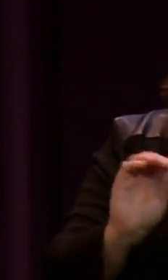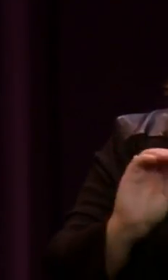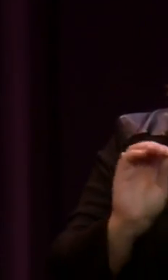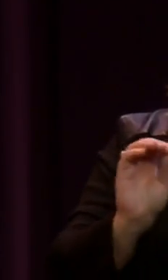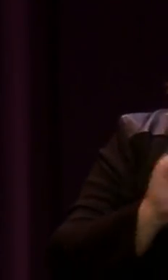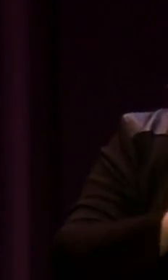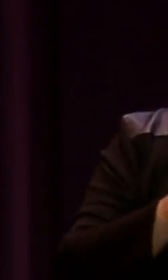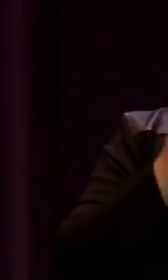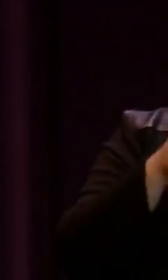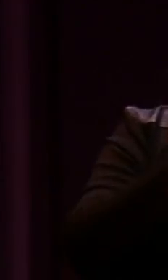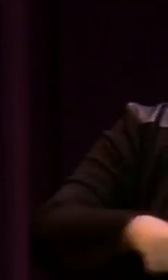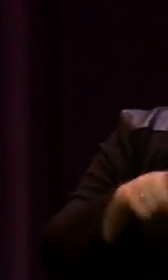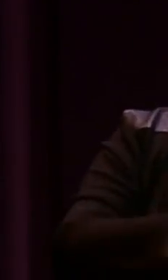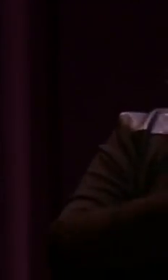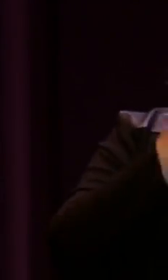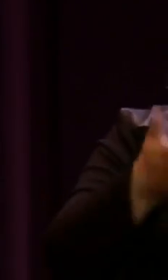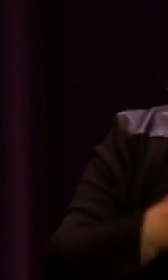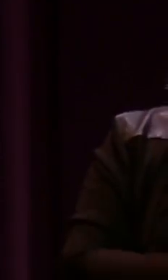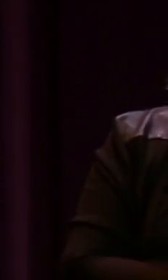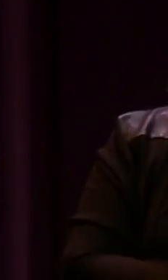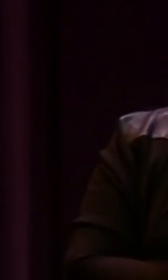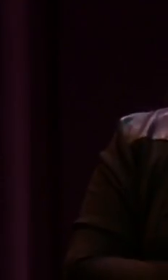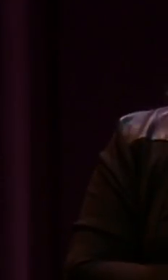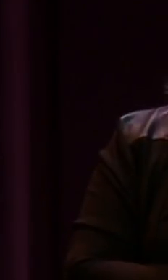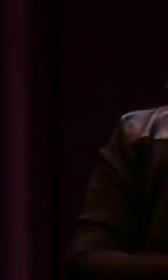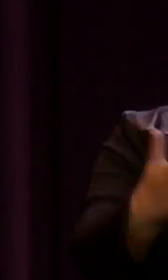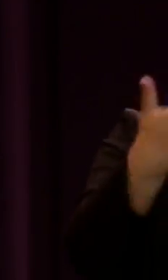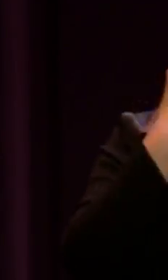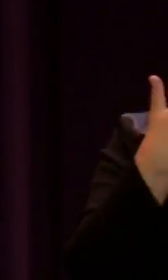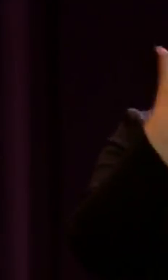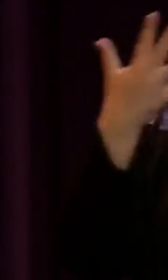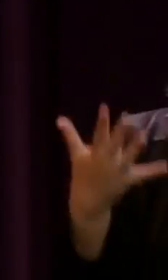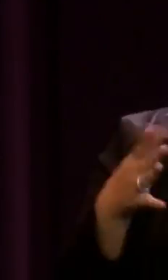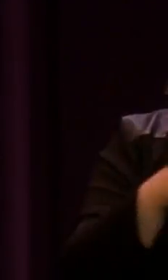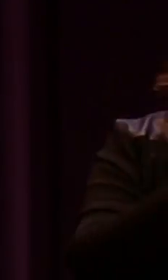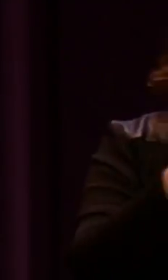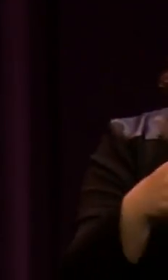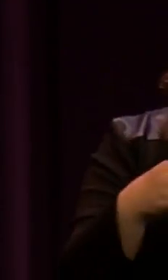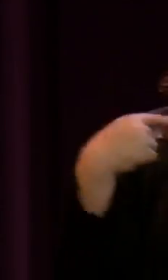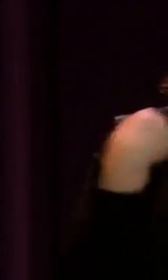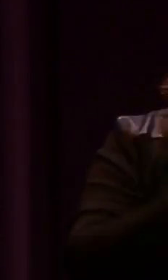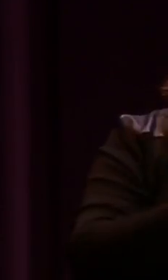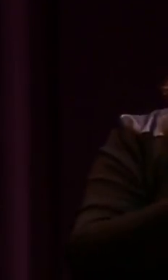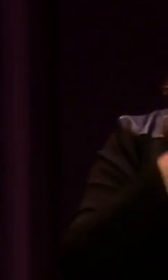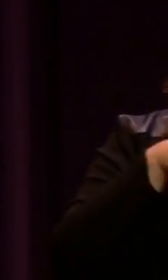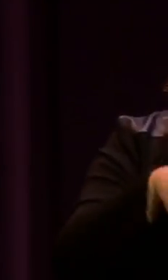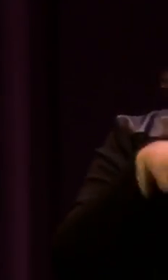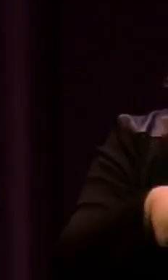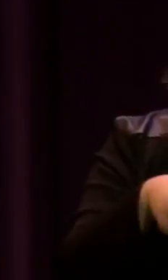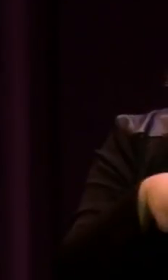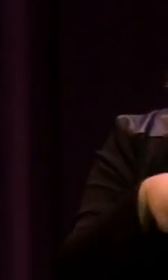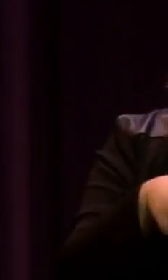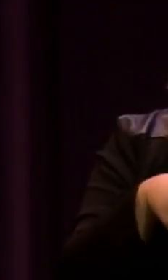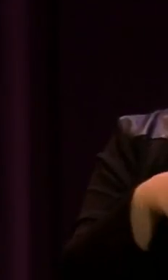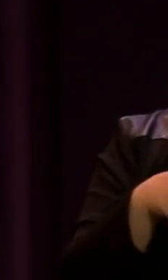YOU WILL GET CRITICIZED FOR IT. SO THANK YOU VERY MUCH FOR LEADING US THROUGHOUT THIS, MISS PERRY.